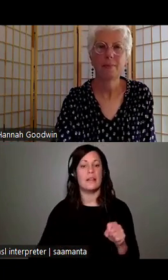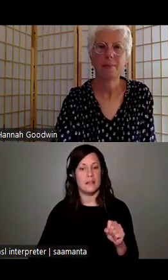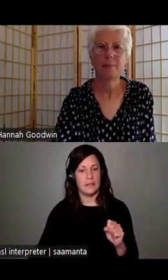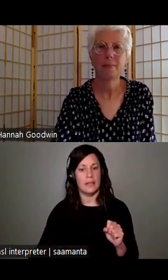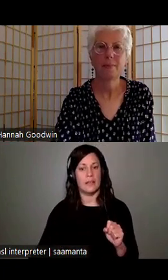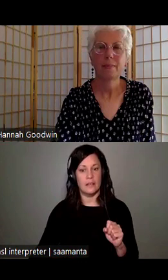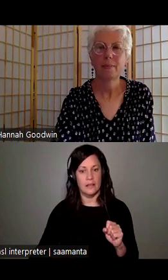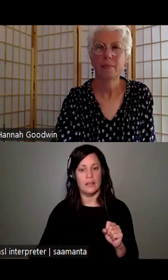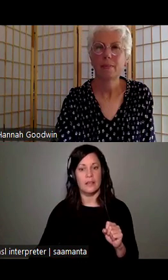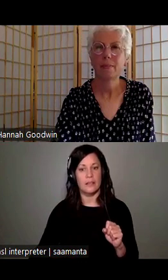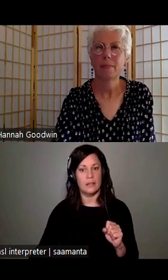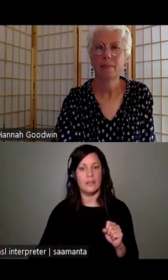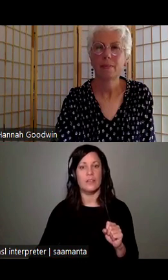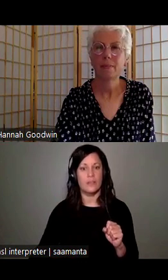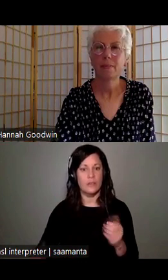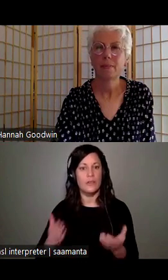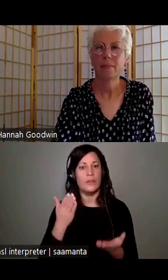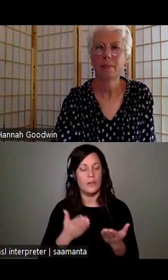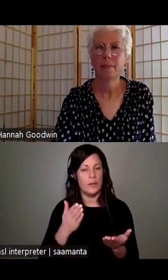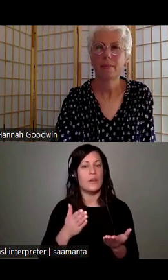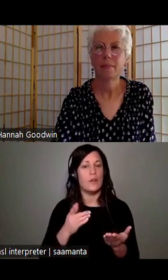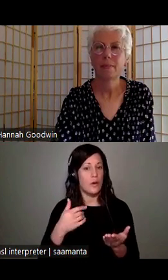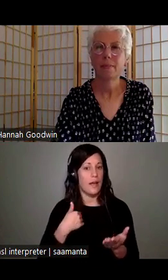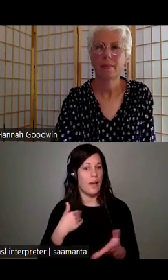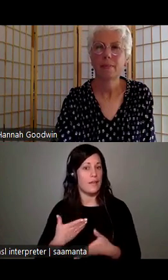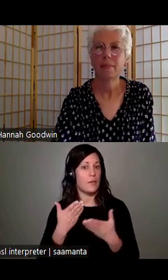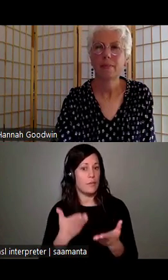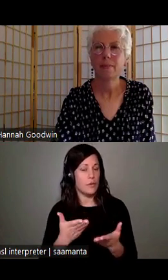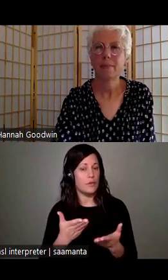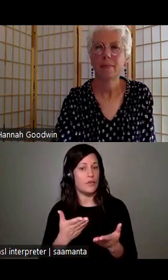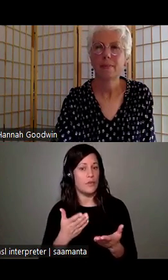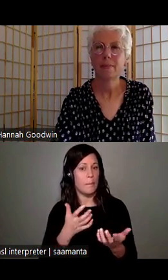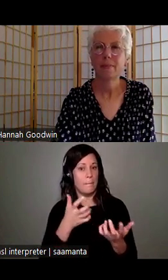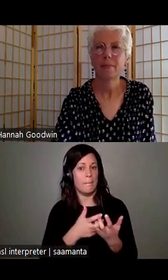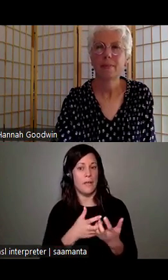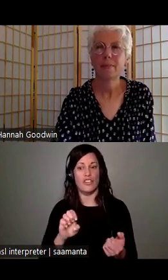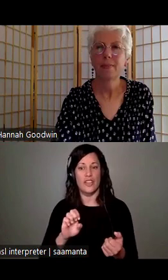You may also, if you have a proposal that fits into the ED at LEAD